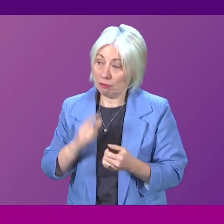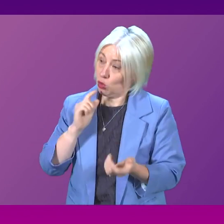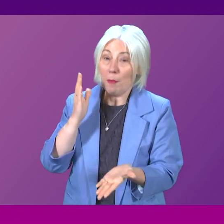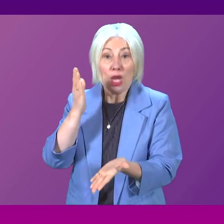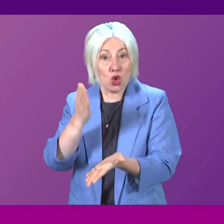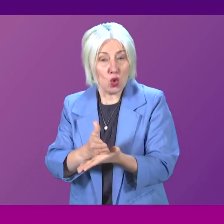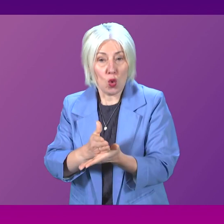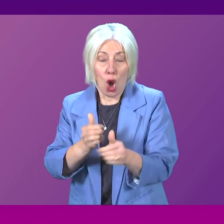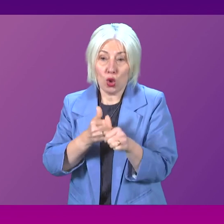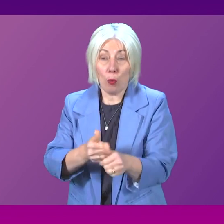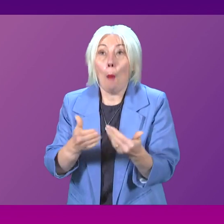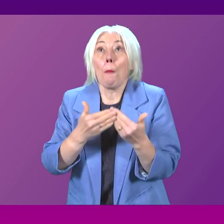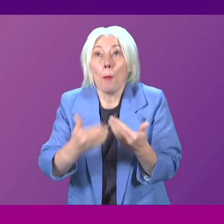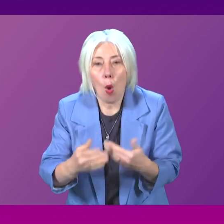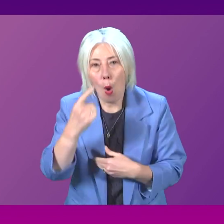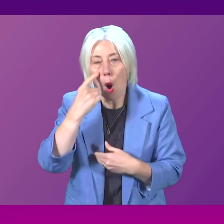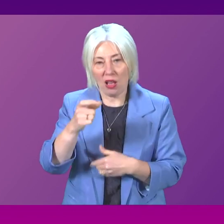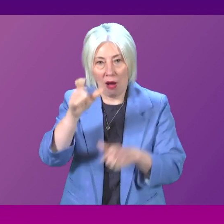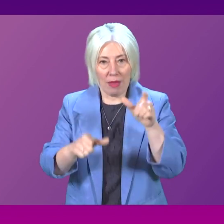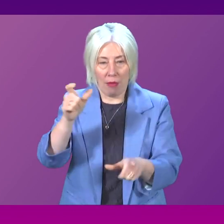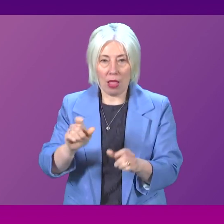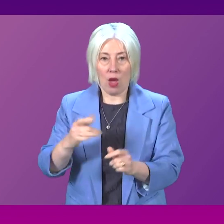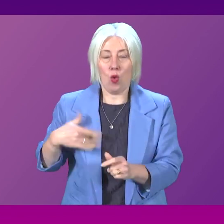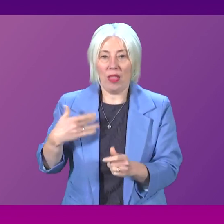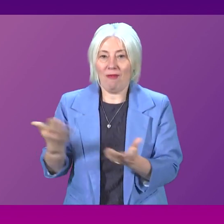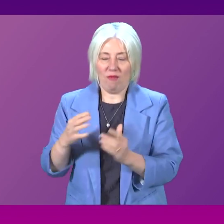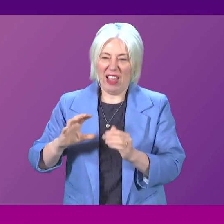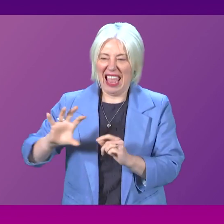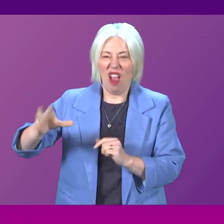fund supported more young people living in deprivation.